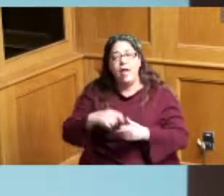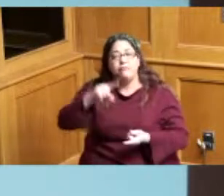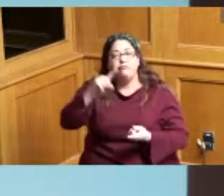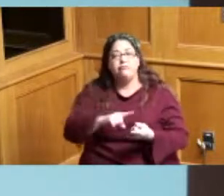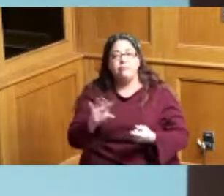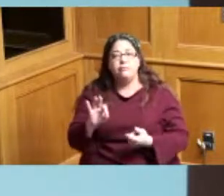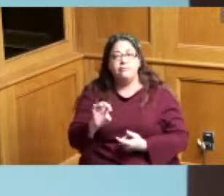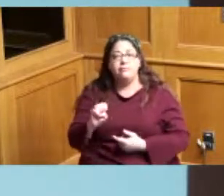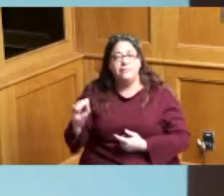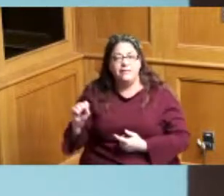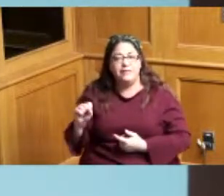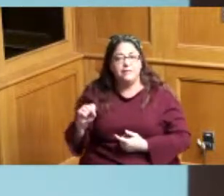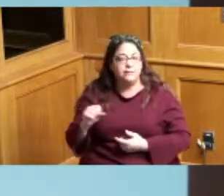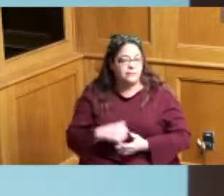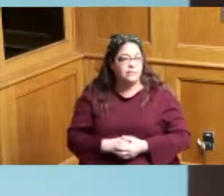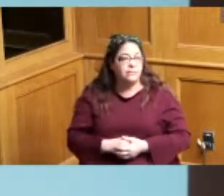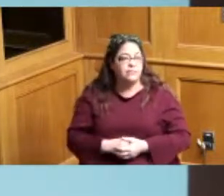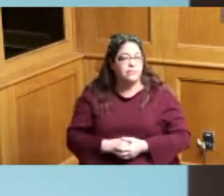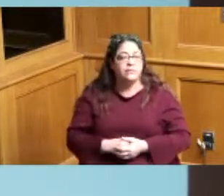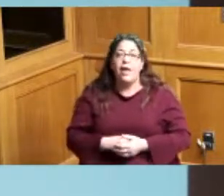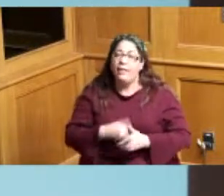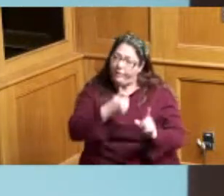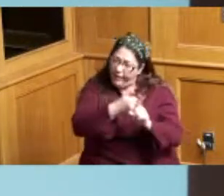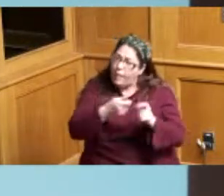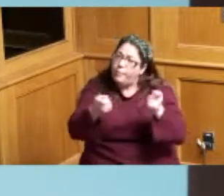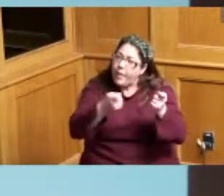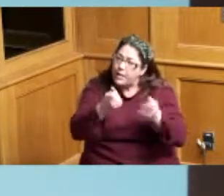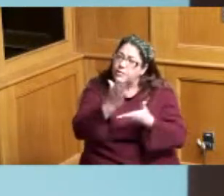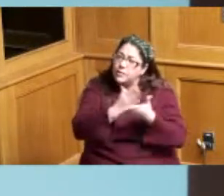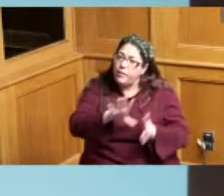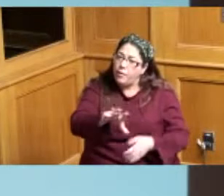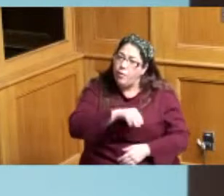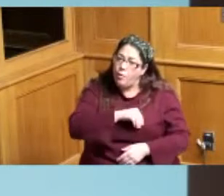only fair if they're managing storm water they have to have some means of reduction